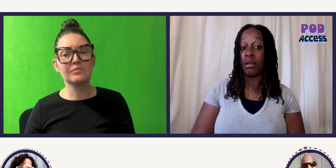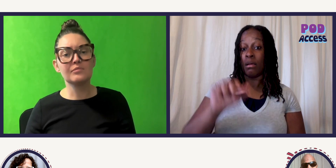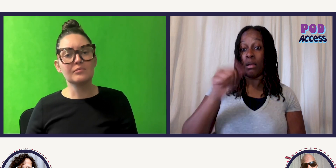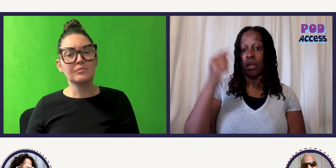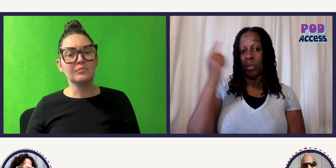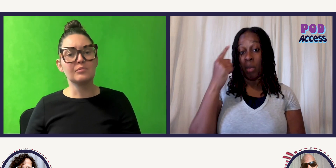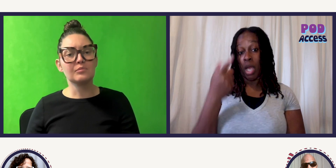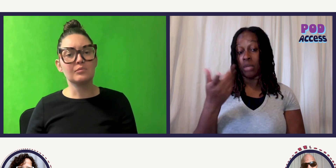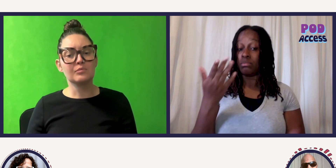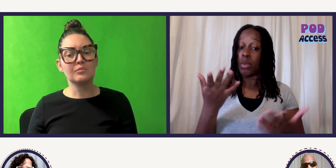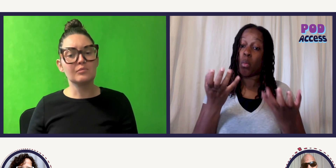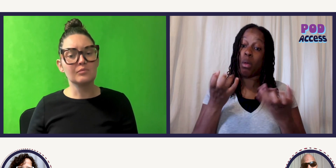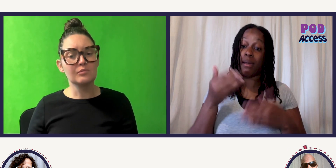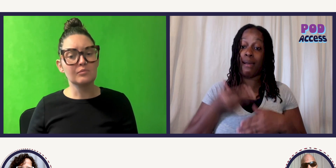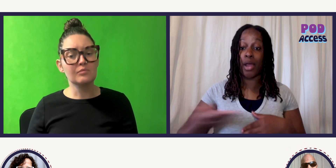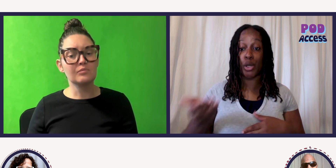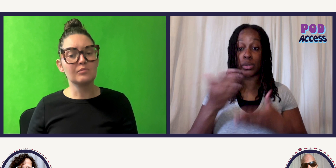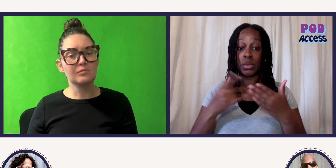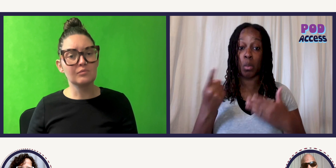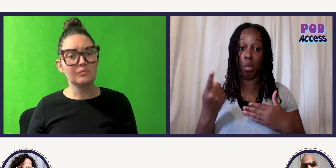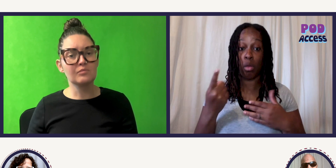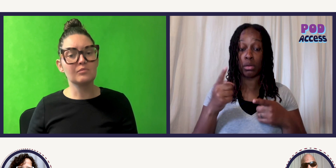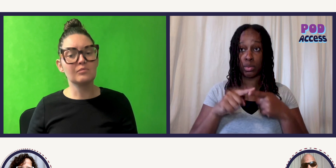Otherwise, you may wanna hire someone to manage the full process.